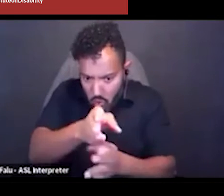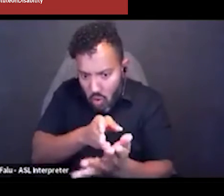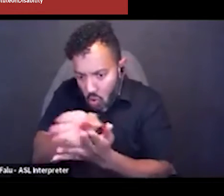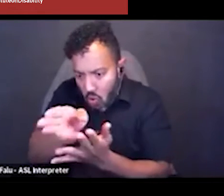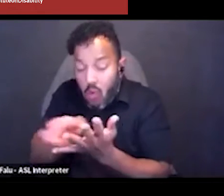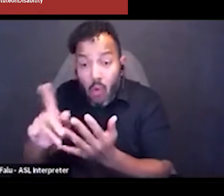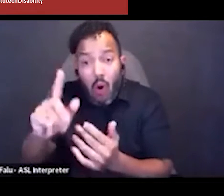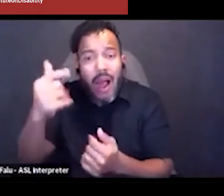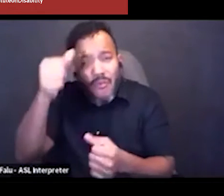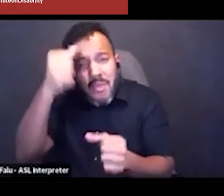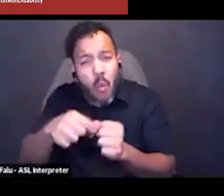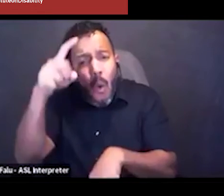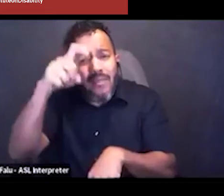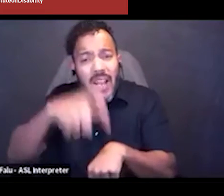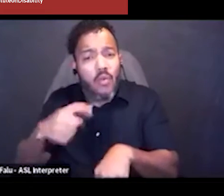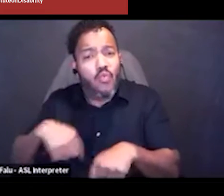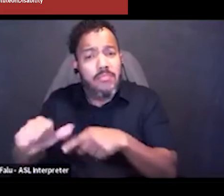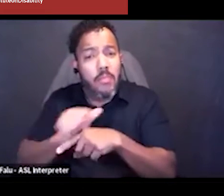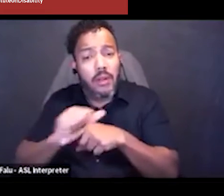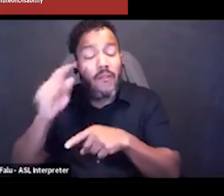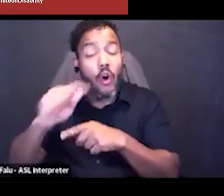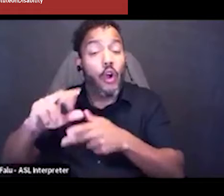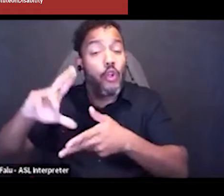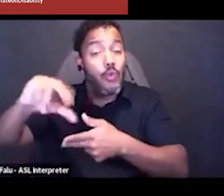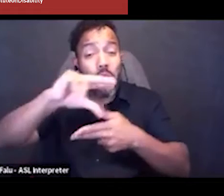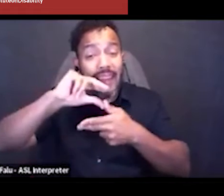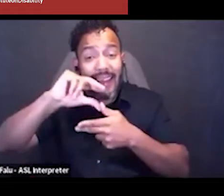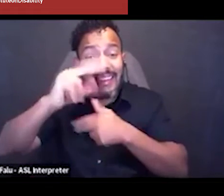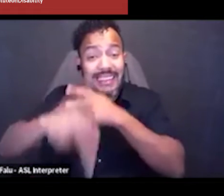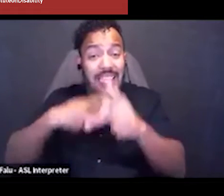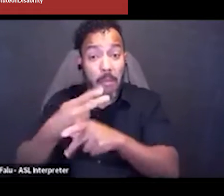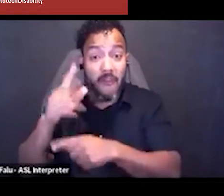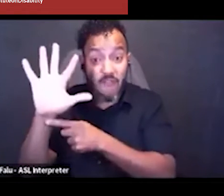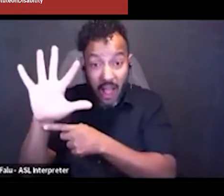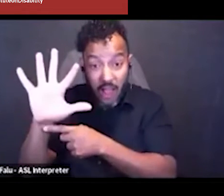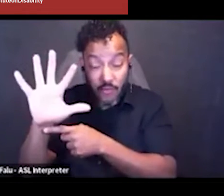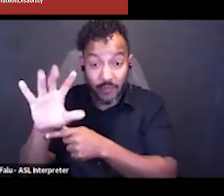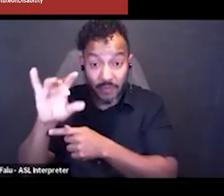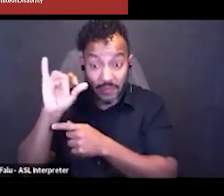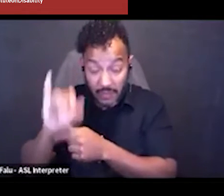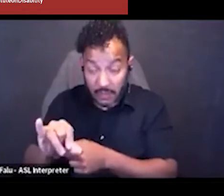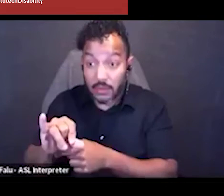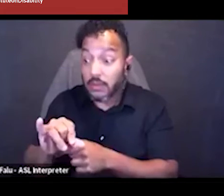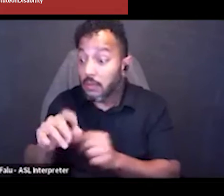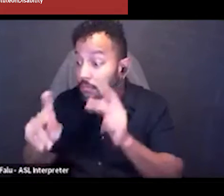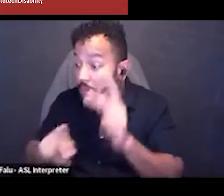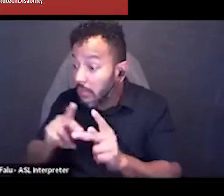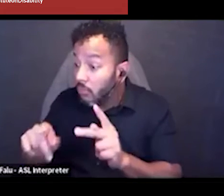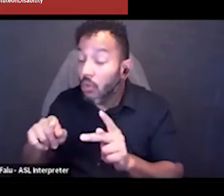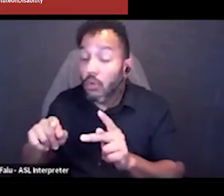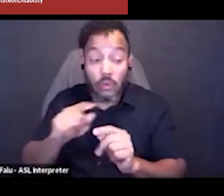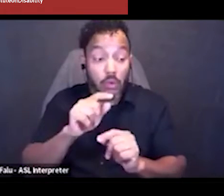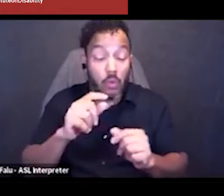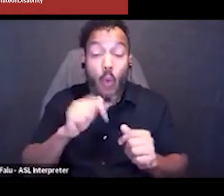Originally the assumption was that everyone who required power for respiratory equipment,